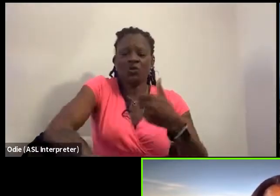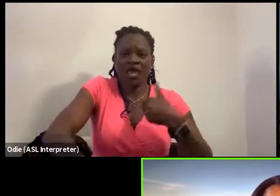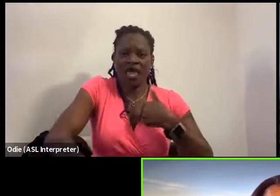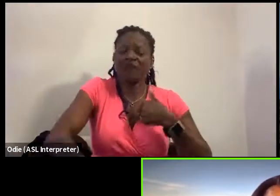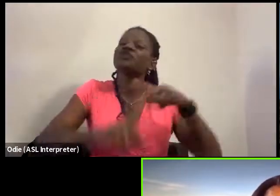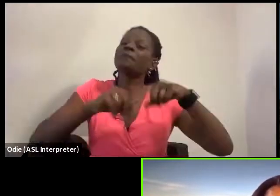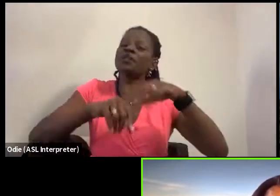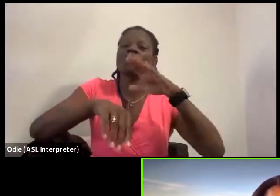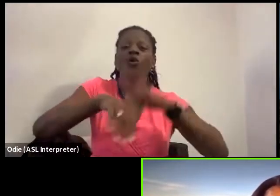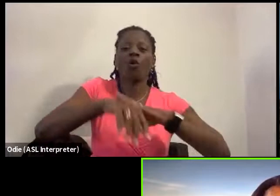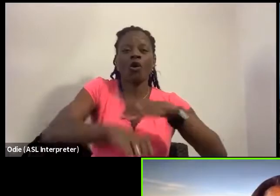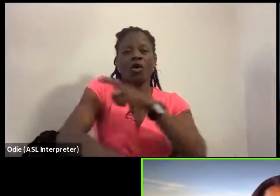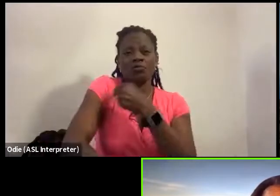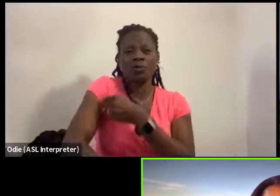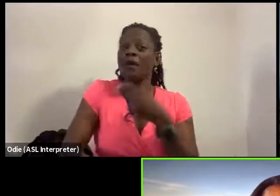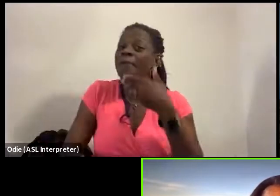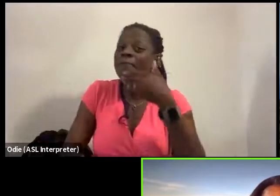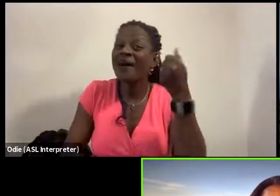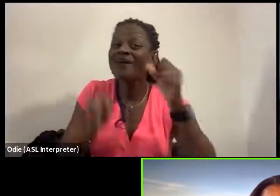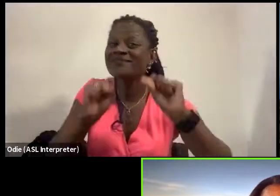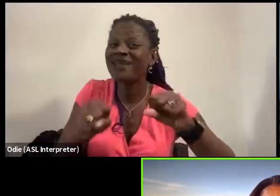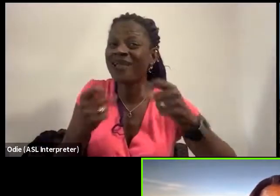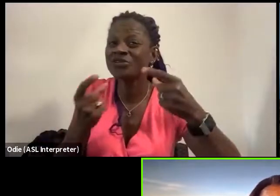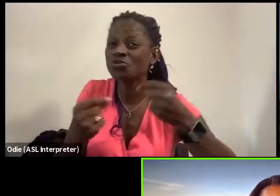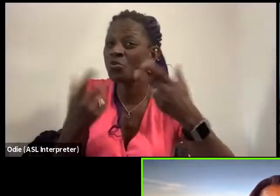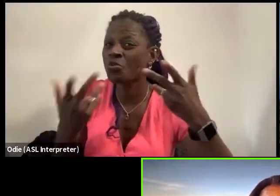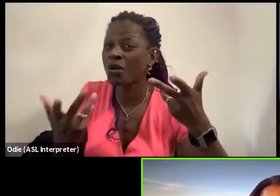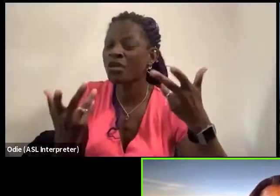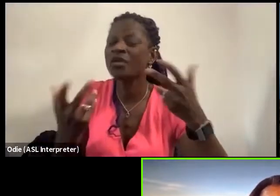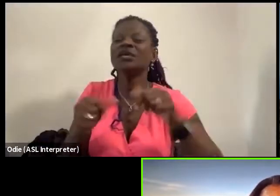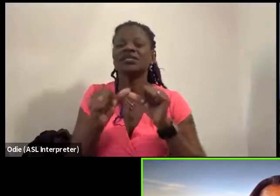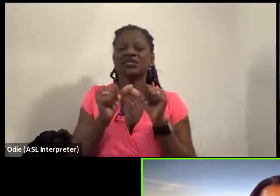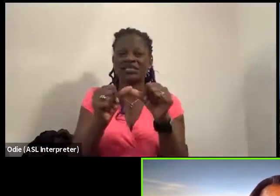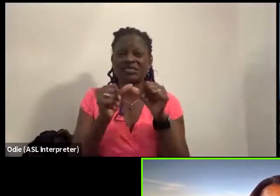The best thing that we can do is to continue to follow the mitigations for our